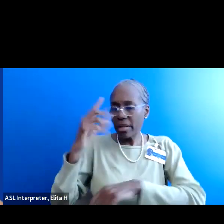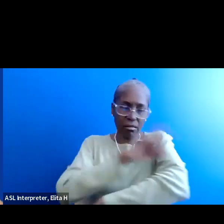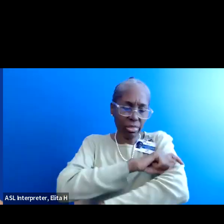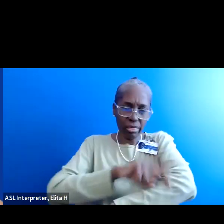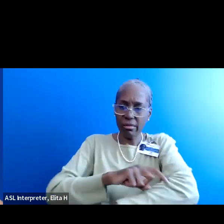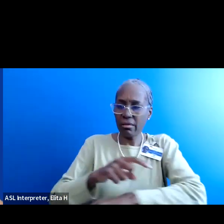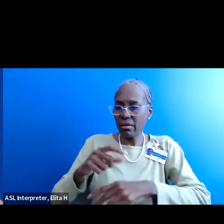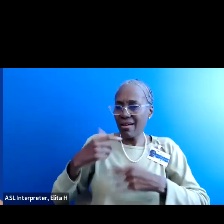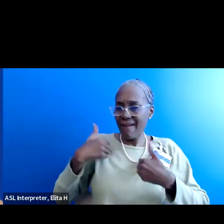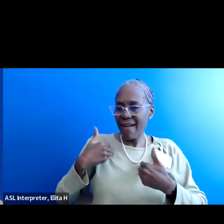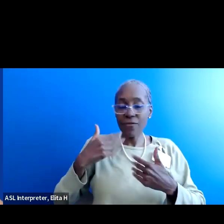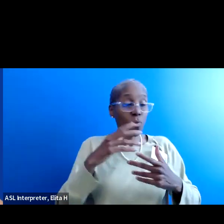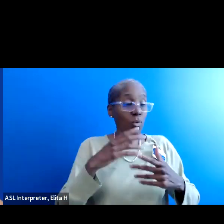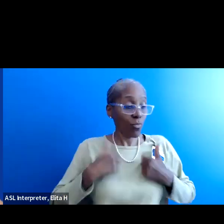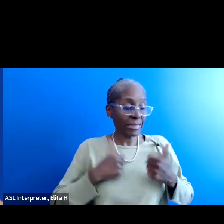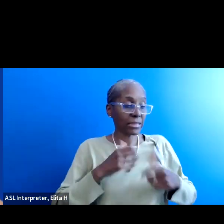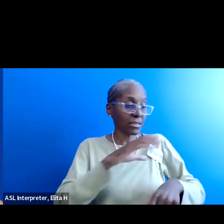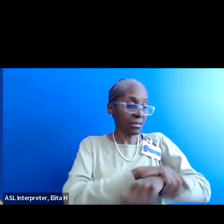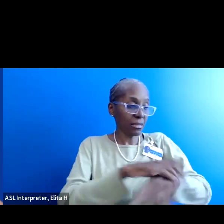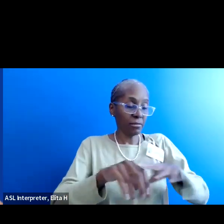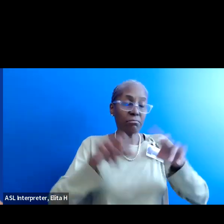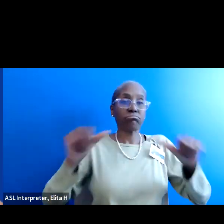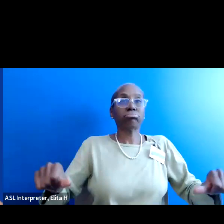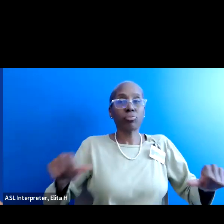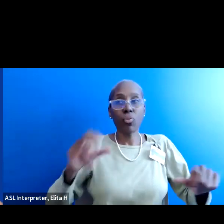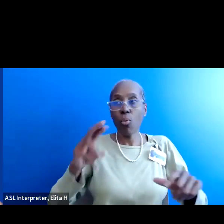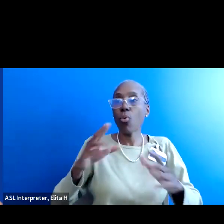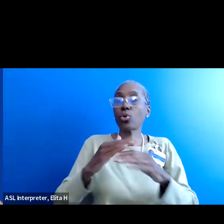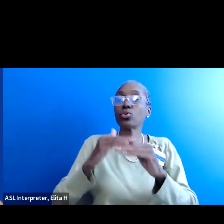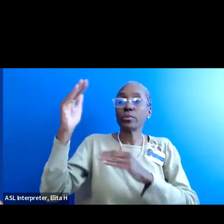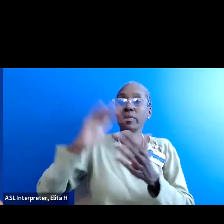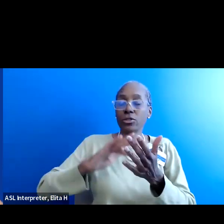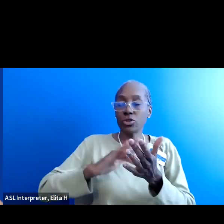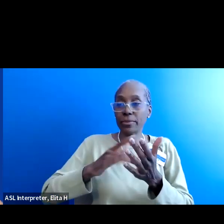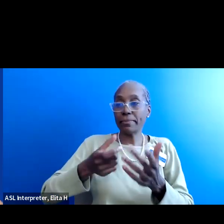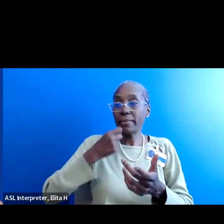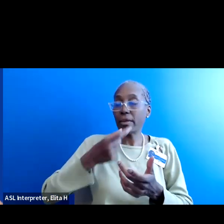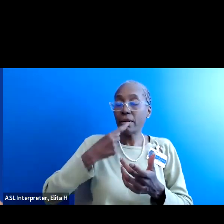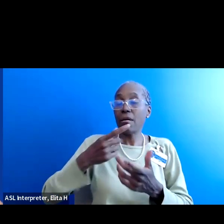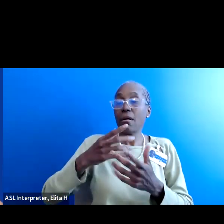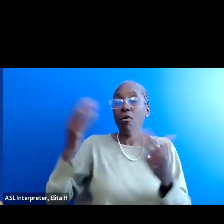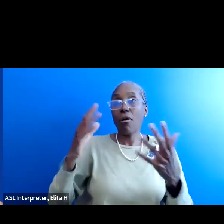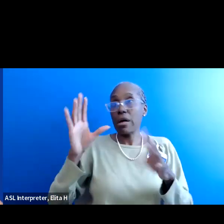restrained or even overmedicated, so they're chemically restrained and slumped in their wheelchairs.